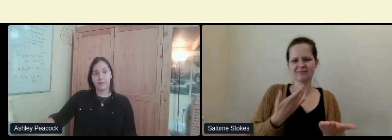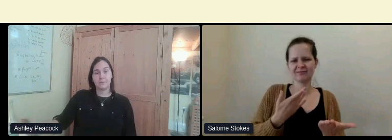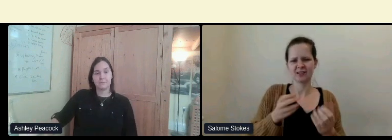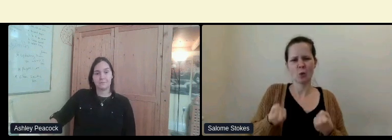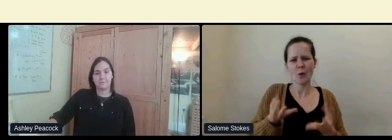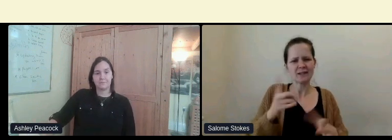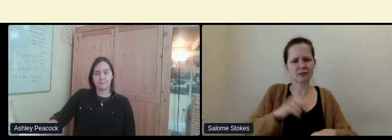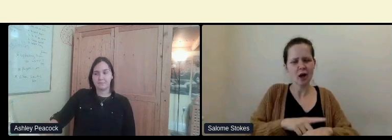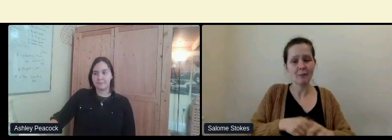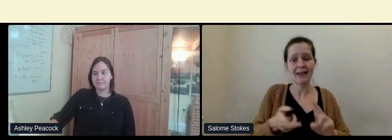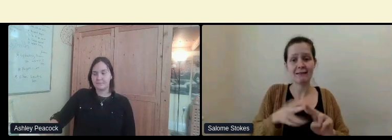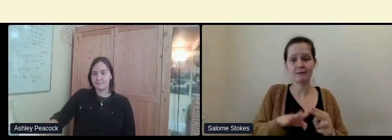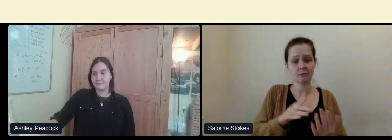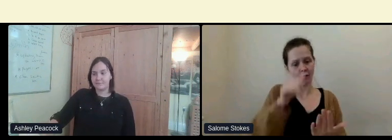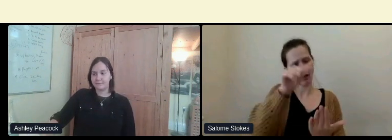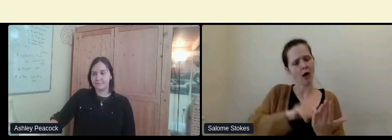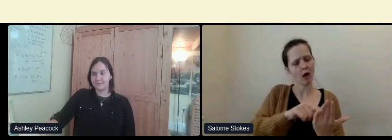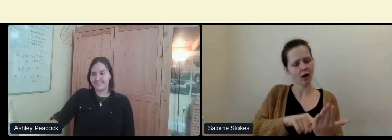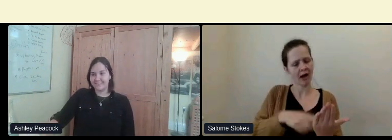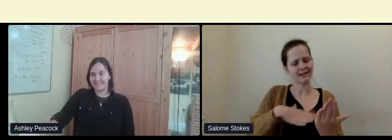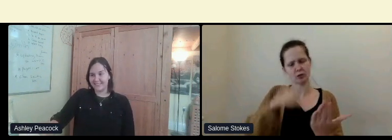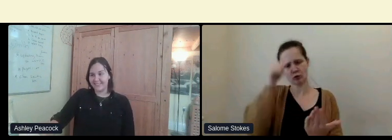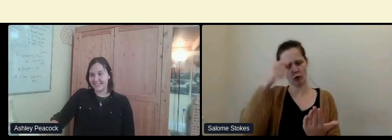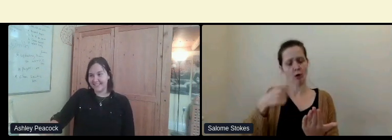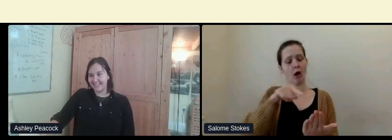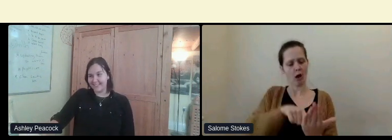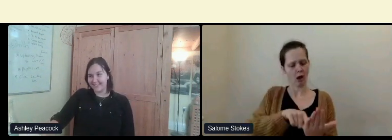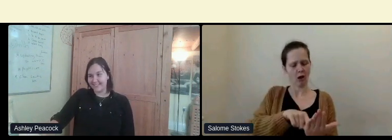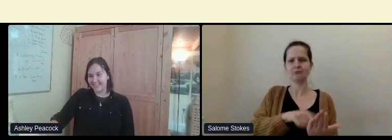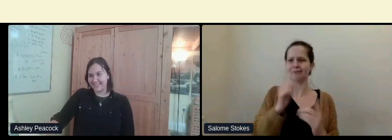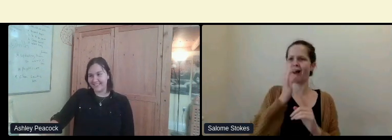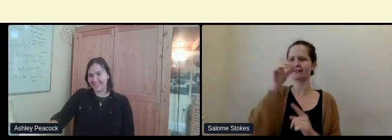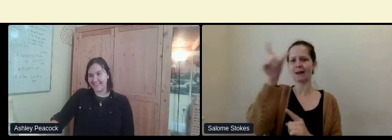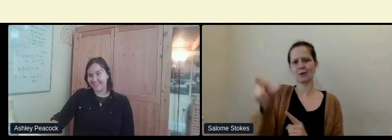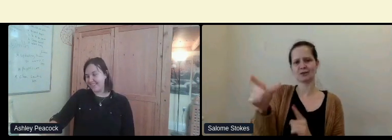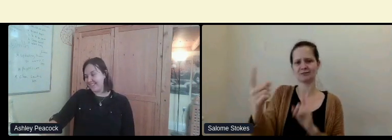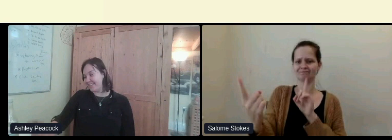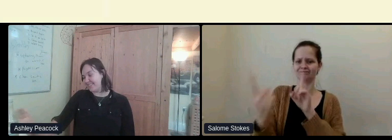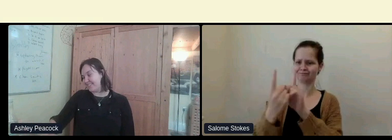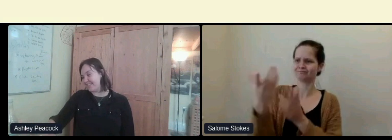Our last point, it's not quite what it says there but it's related. We're back to the